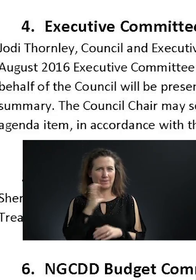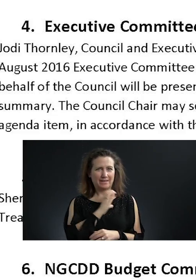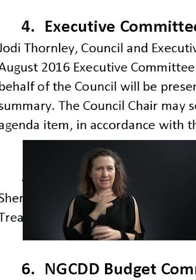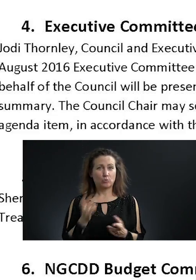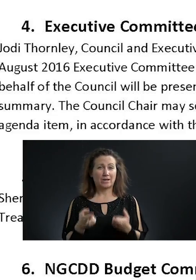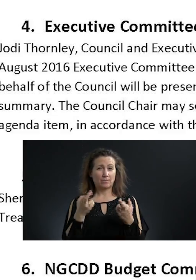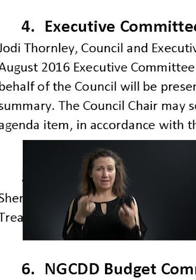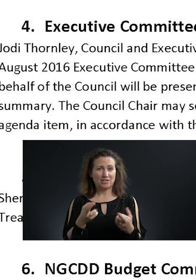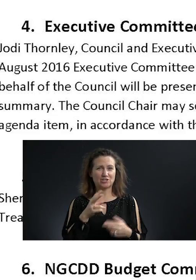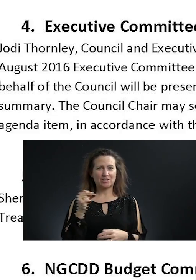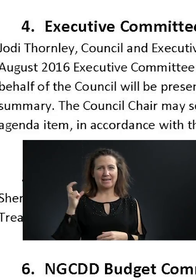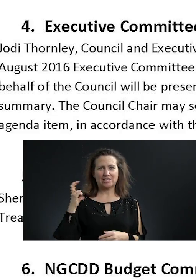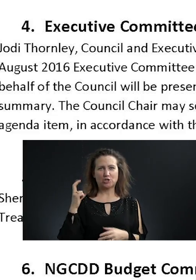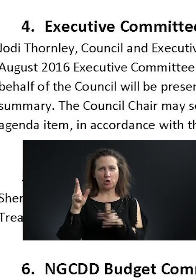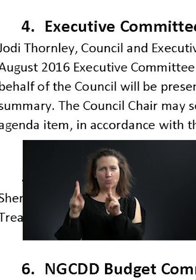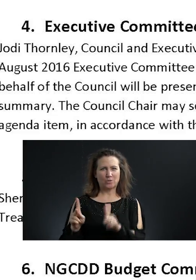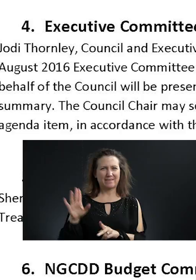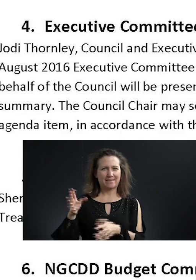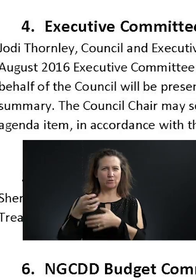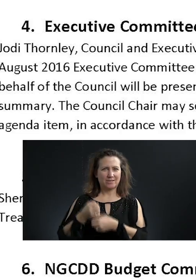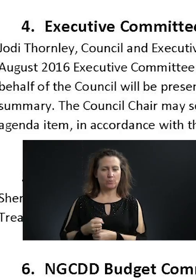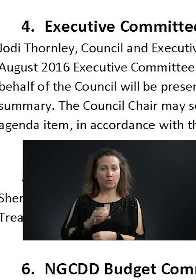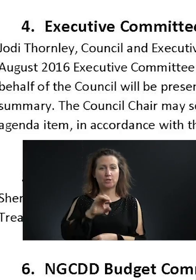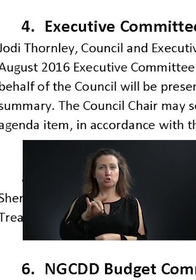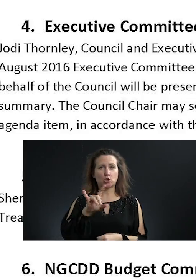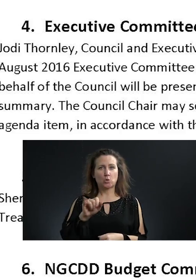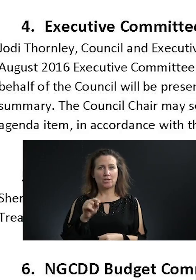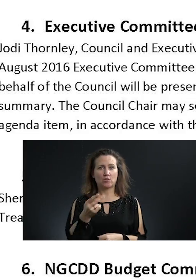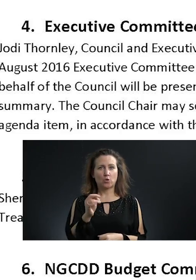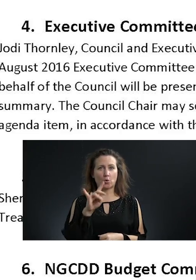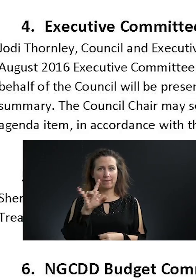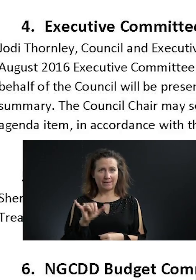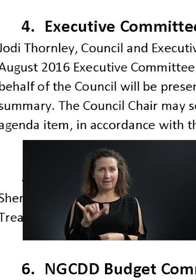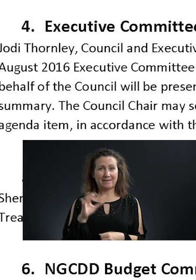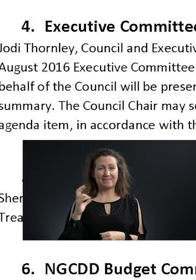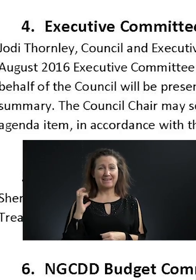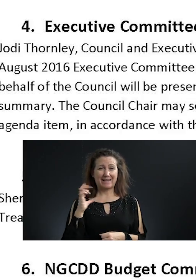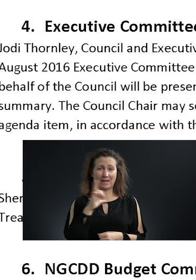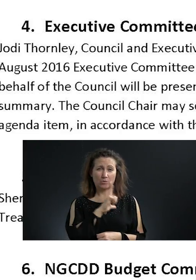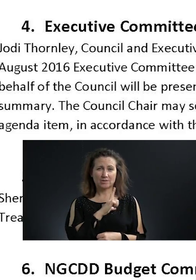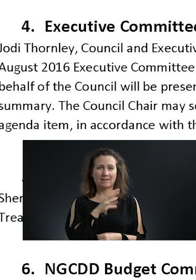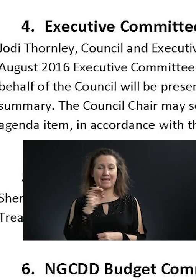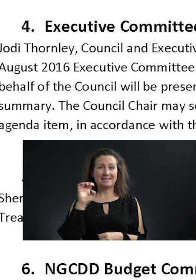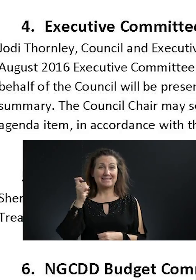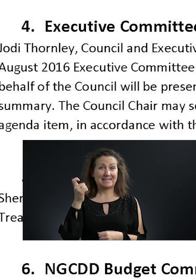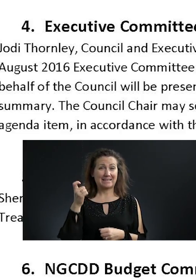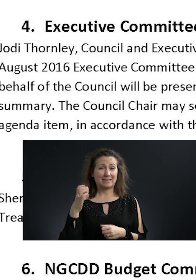recommendations and Chairperson summary Jodi [Thornleigh] the counsel and executive committee chair